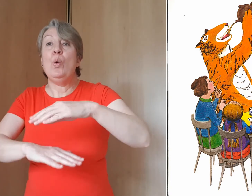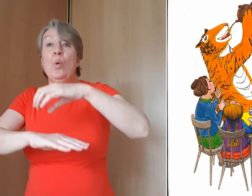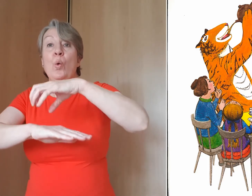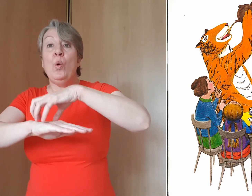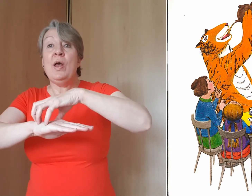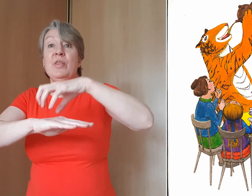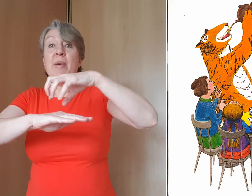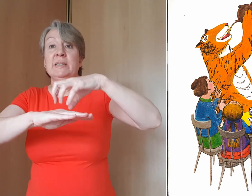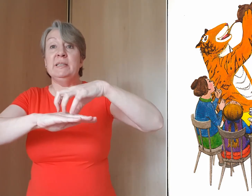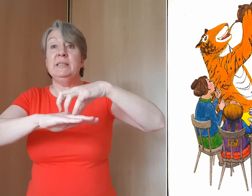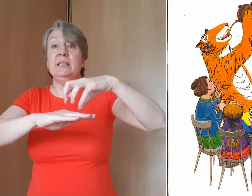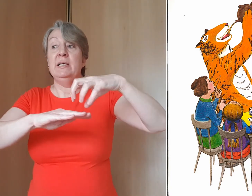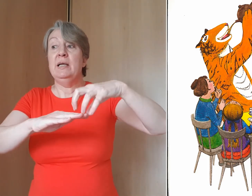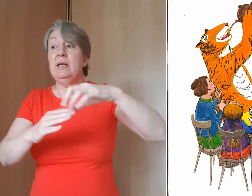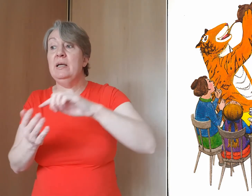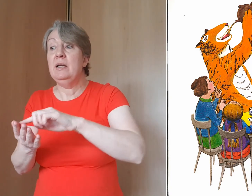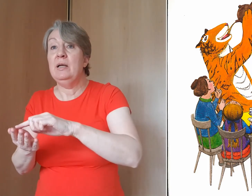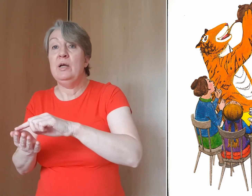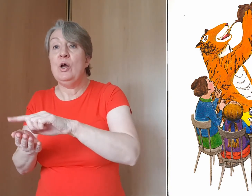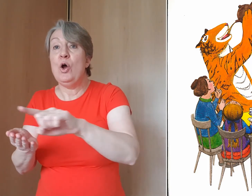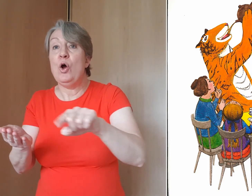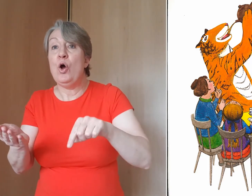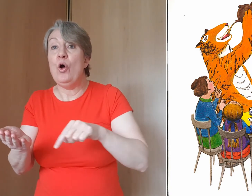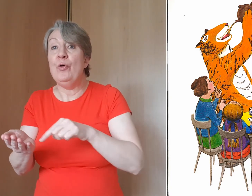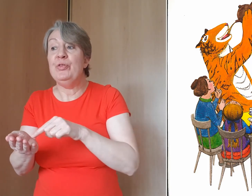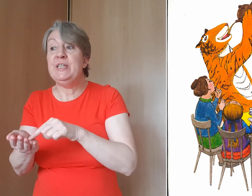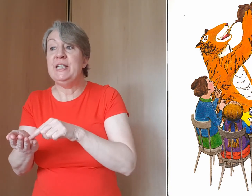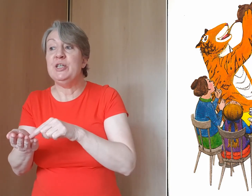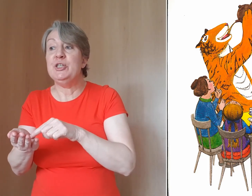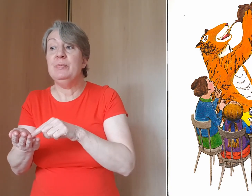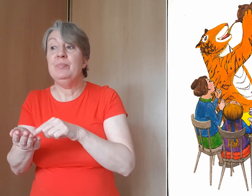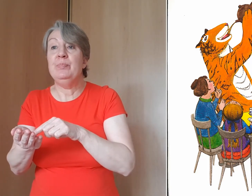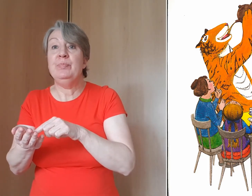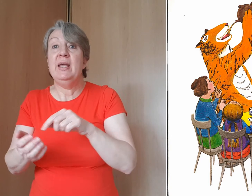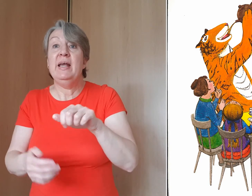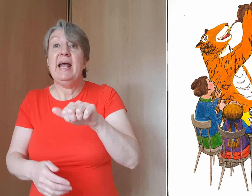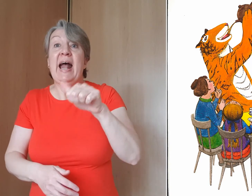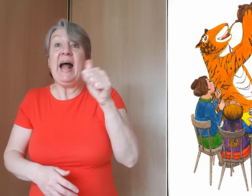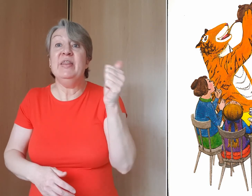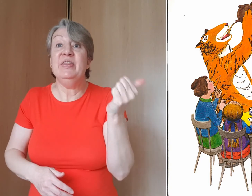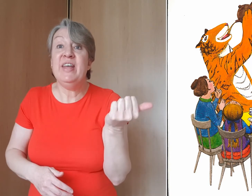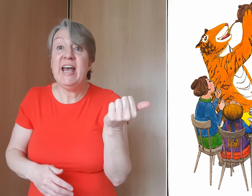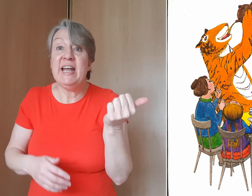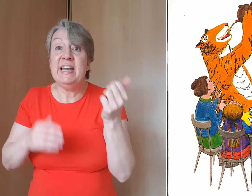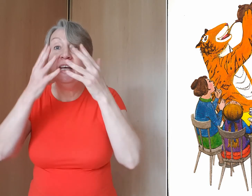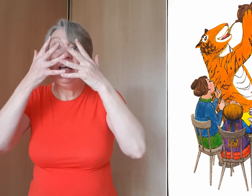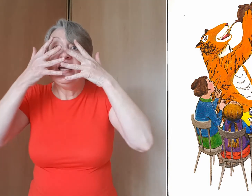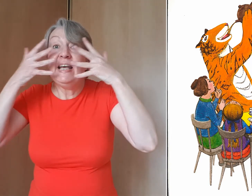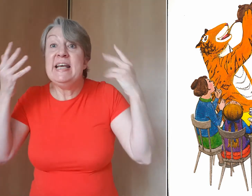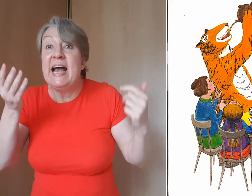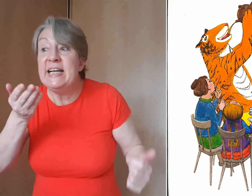all the buns on the dish and then he ate